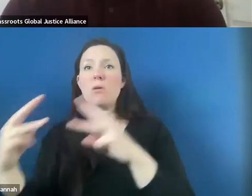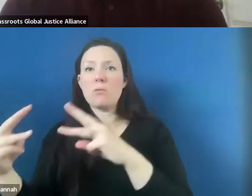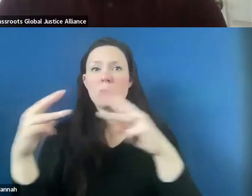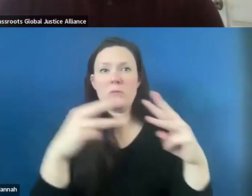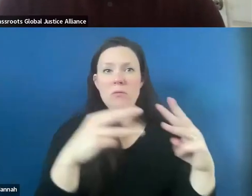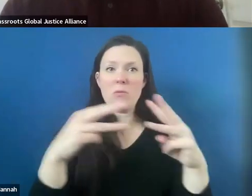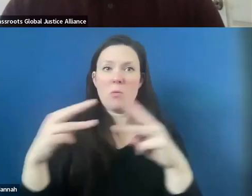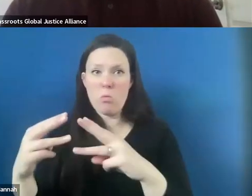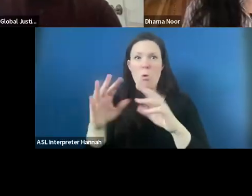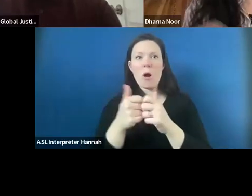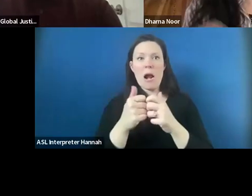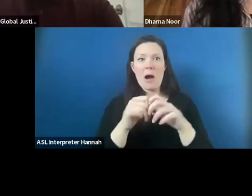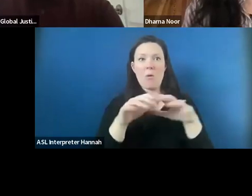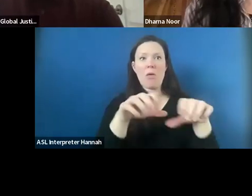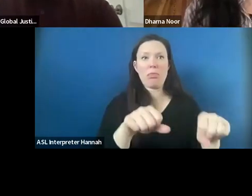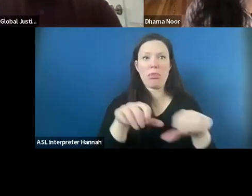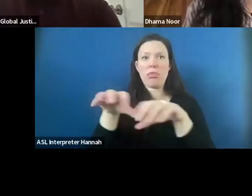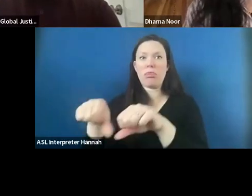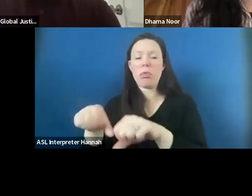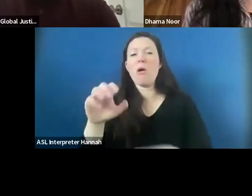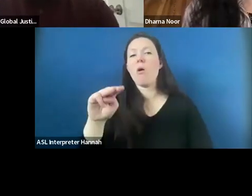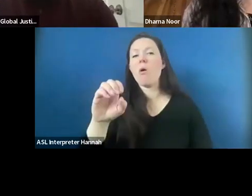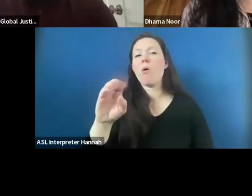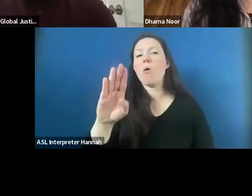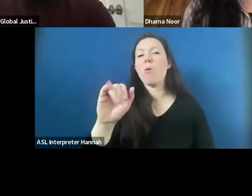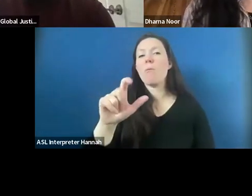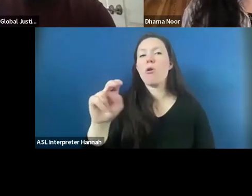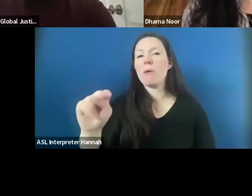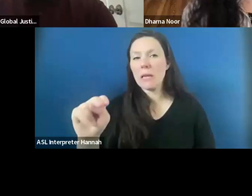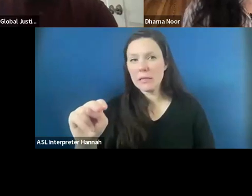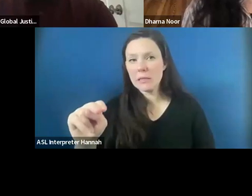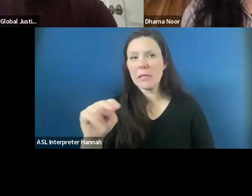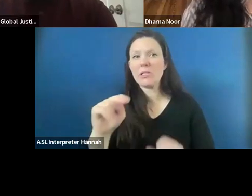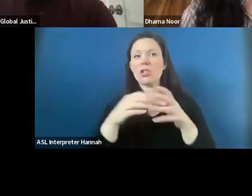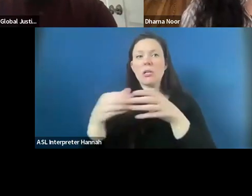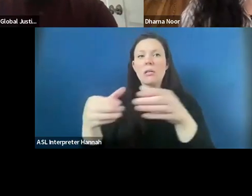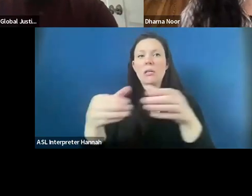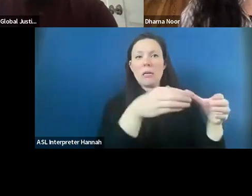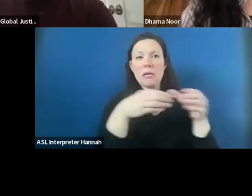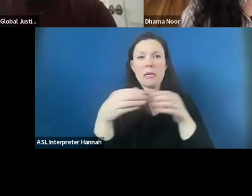What's that relationship between mobilization for war and mobilization for increased fossil fuel usage and extraction?